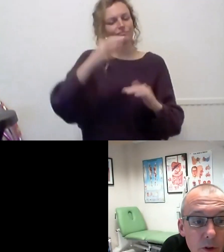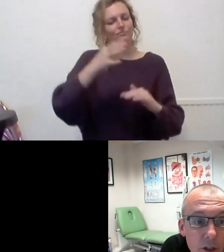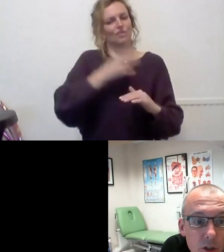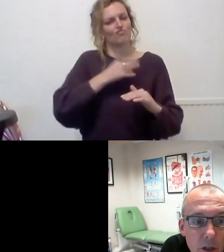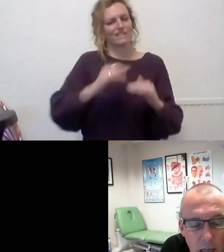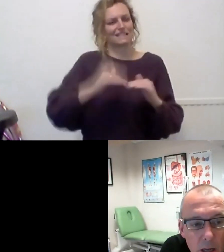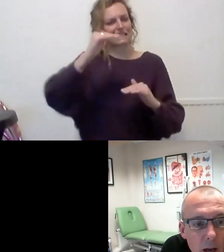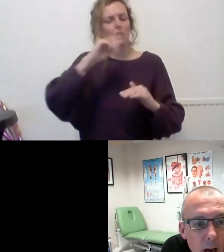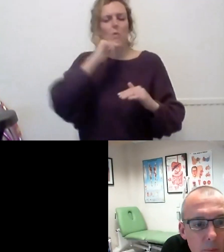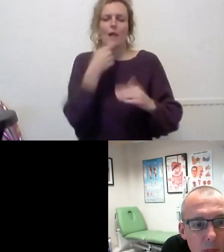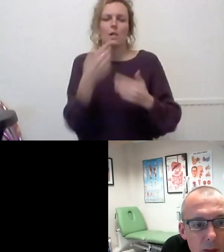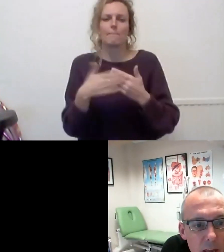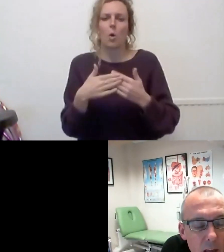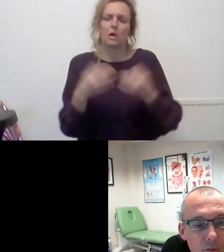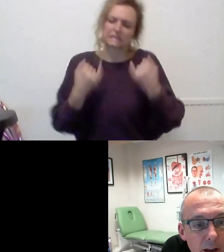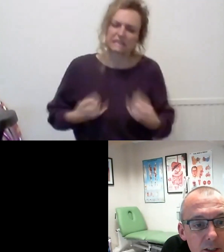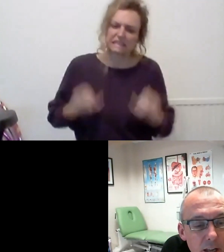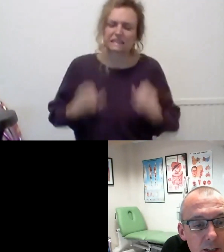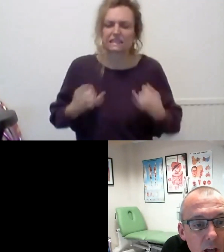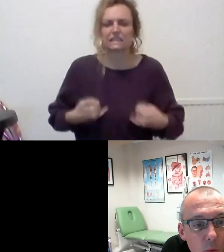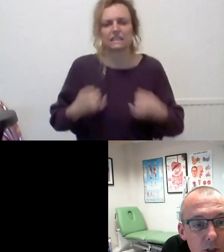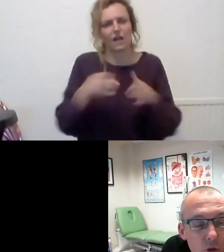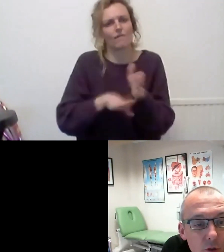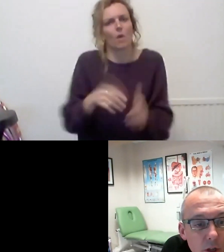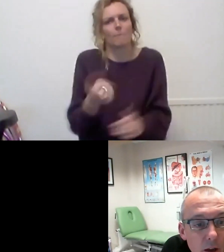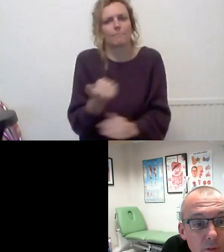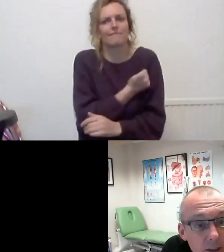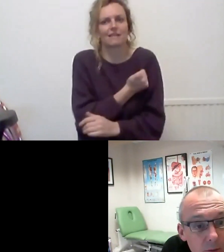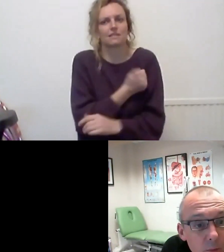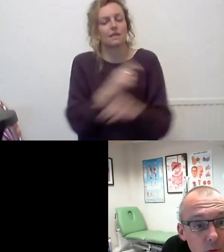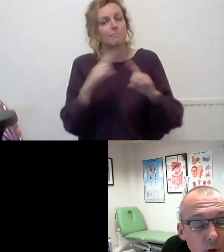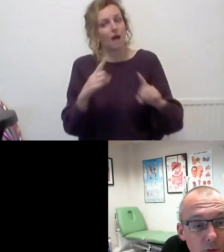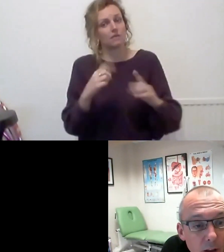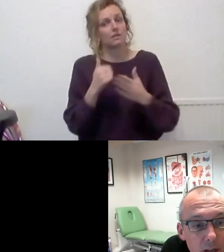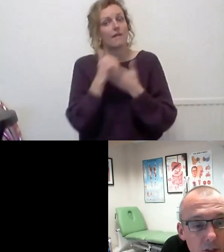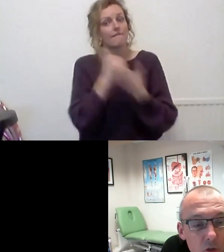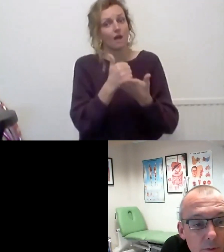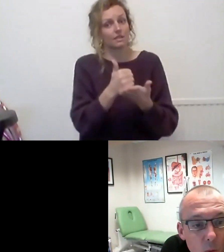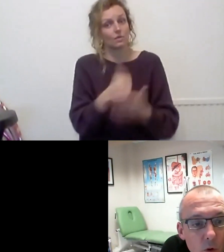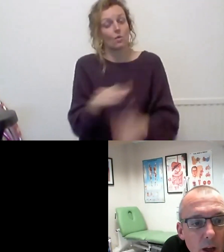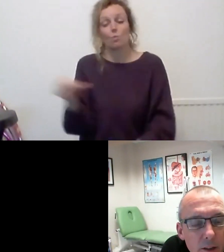condition. The advice is that we should vaccinate, we should be offering vaccinations to everyone and